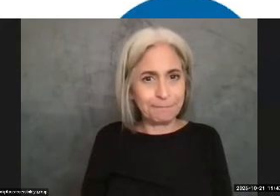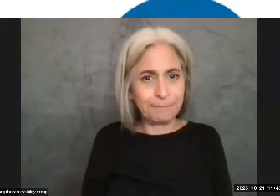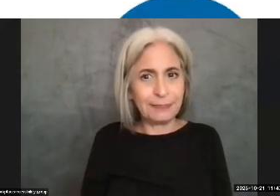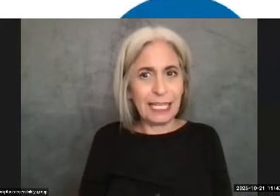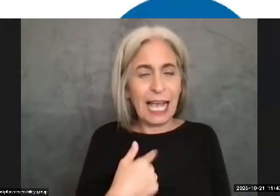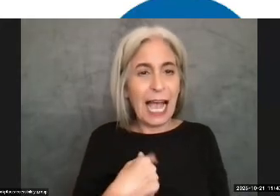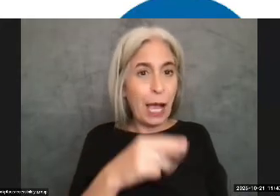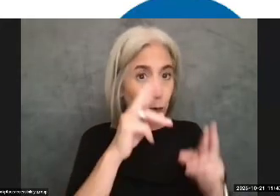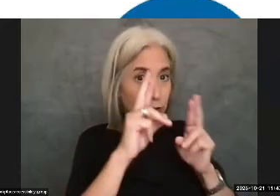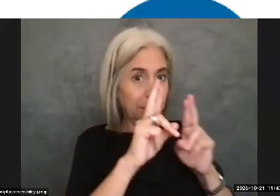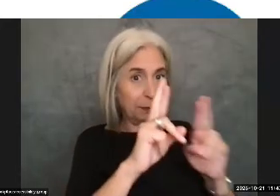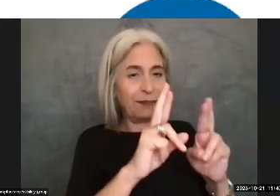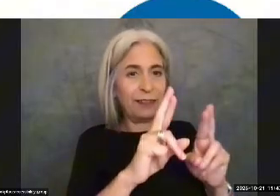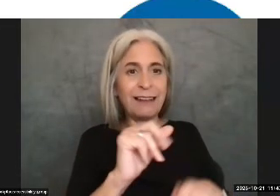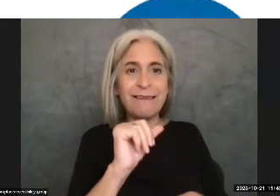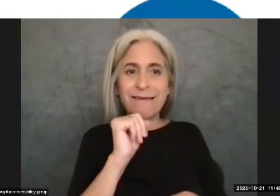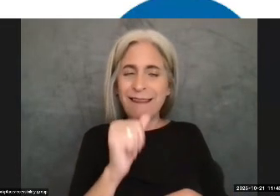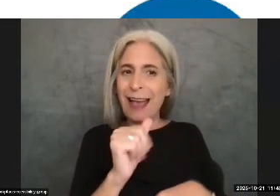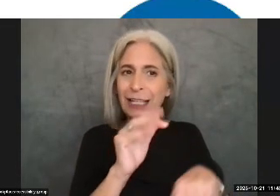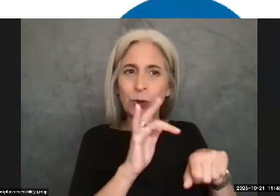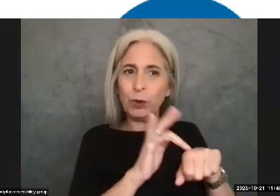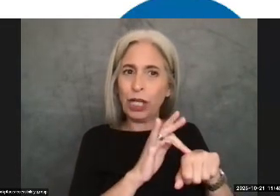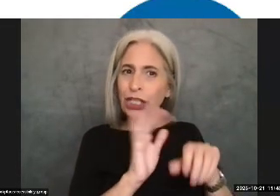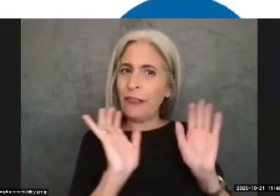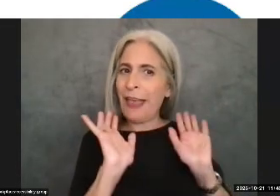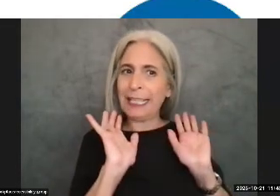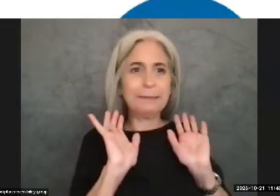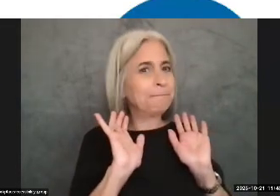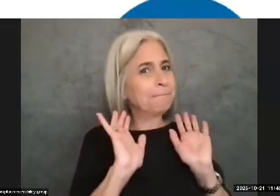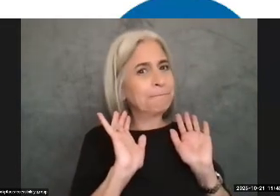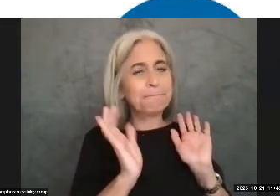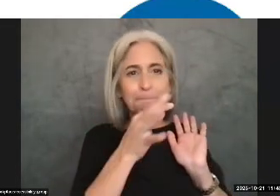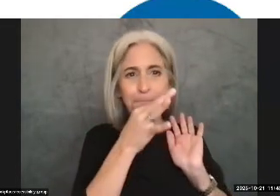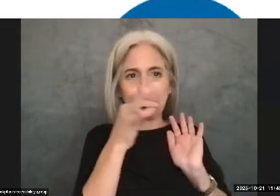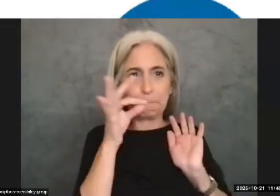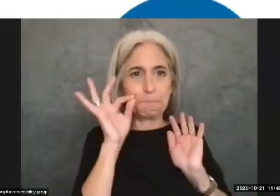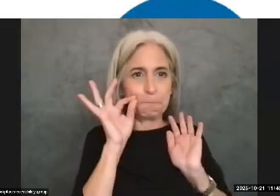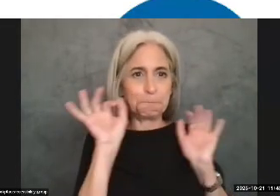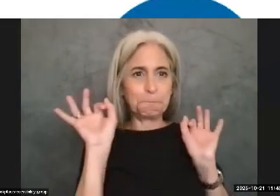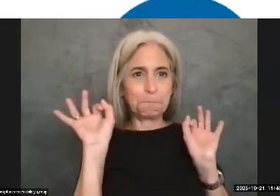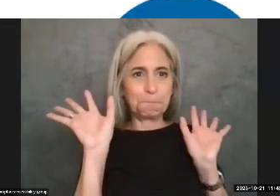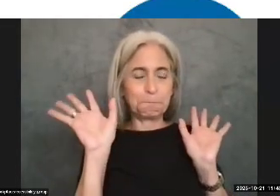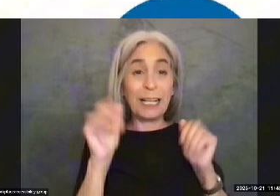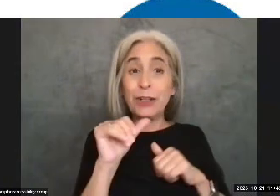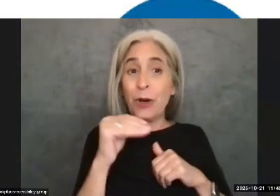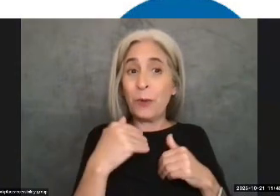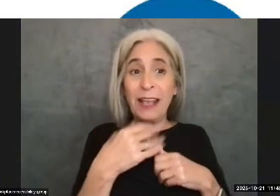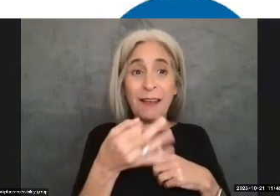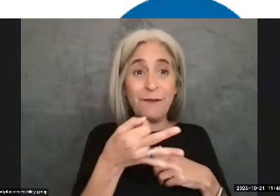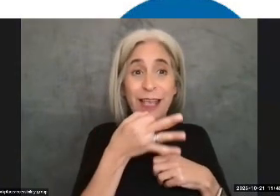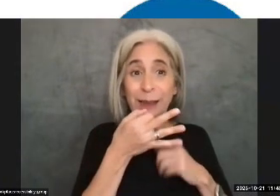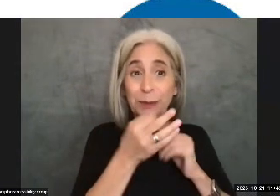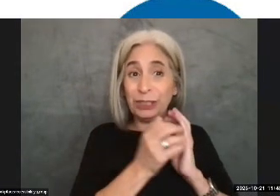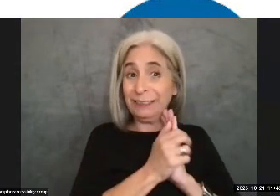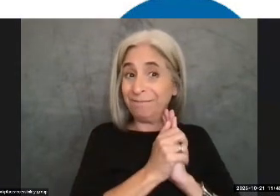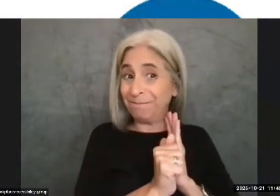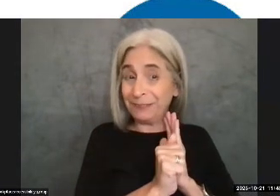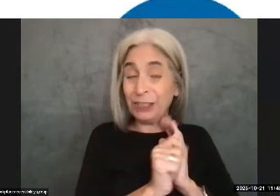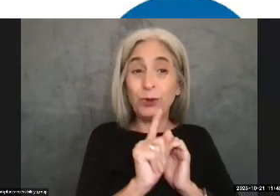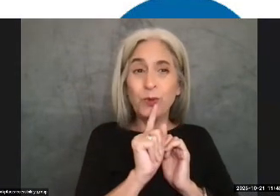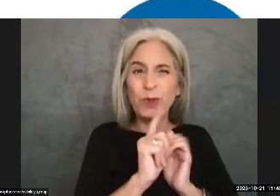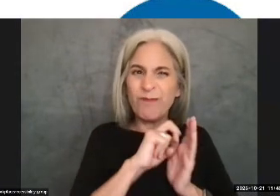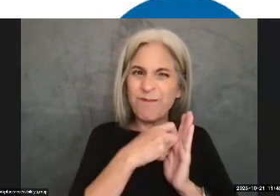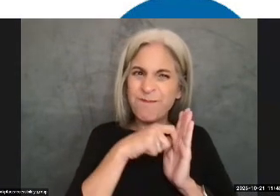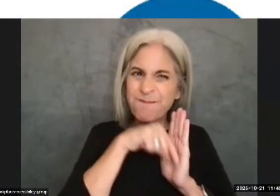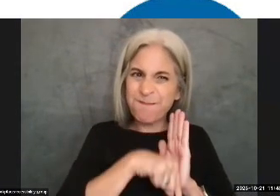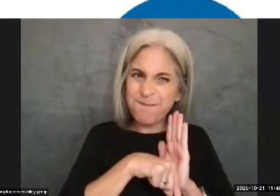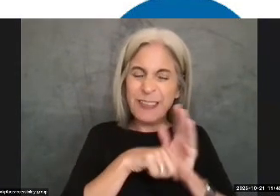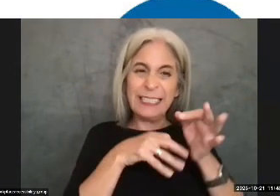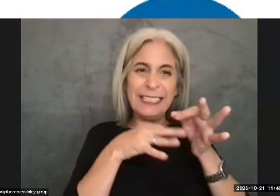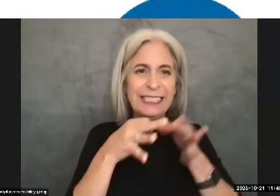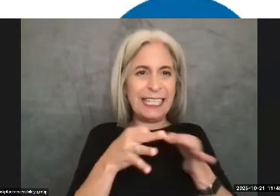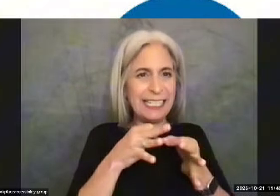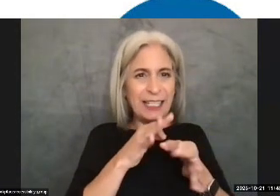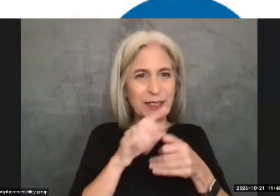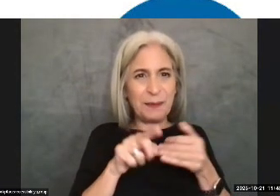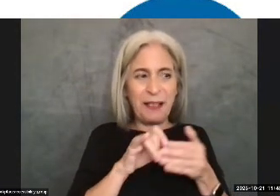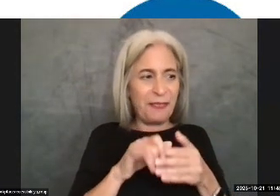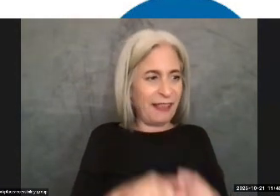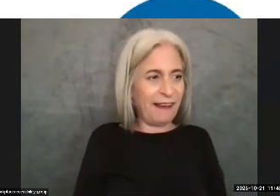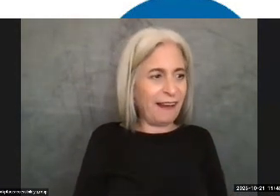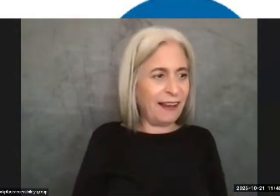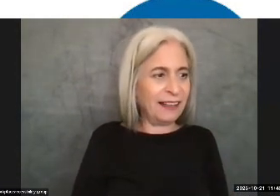Kathleen DeForest: I would respectfully like to not touch that one. I don't have the expertise, to really go into details.